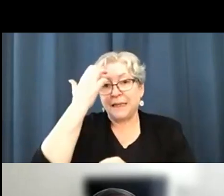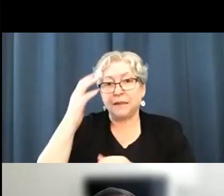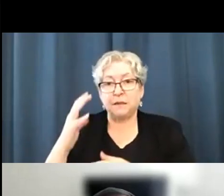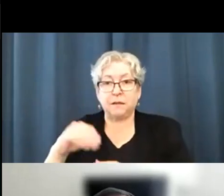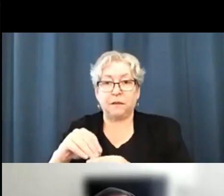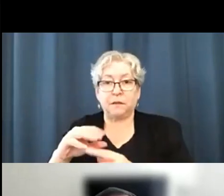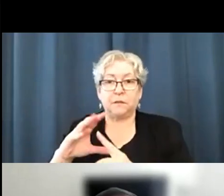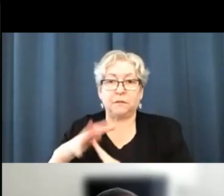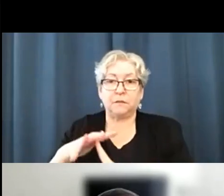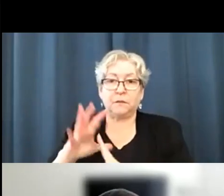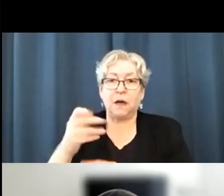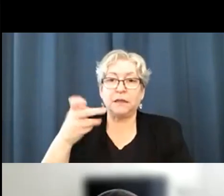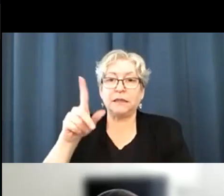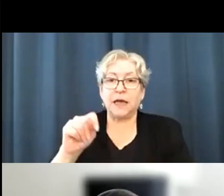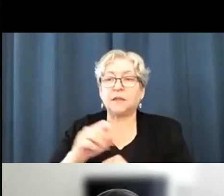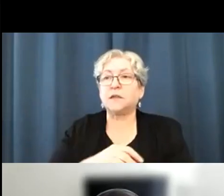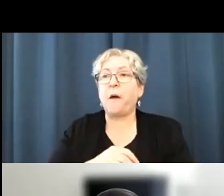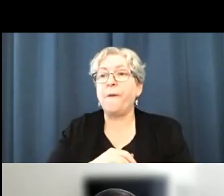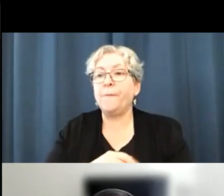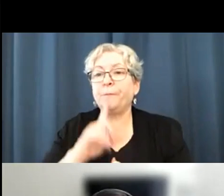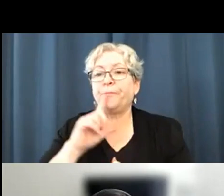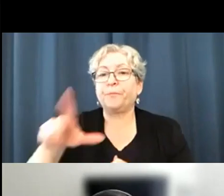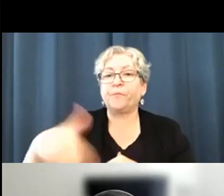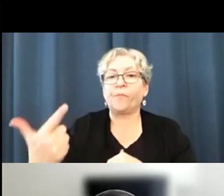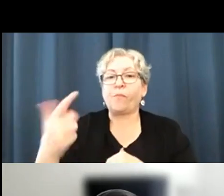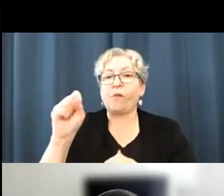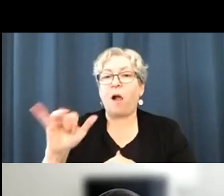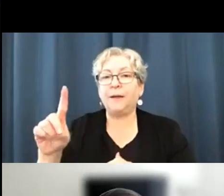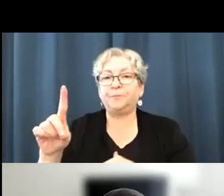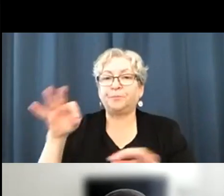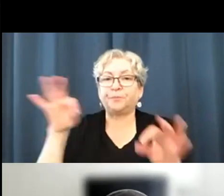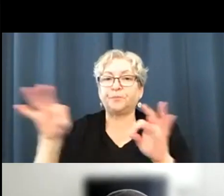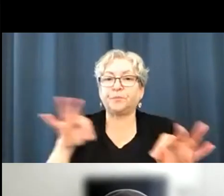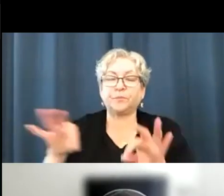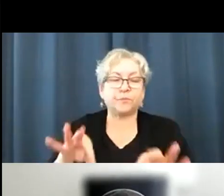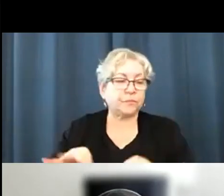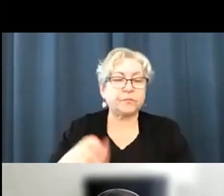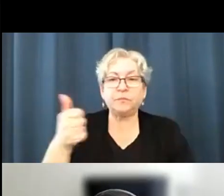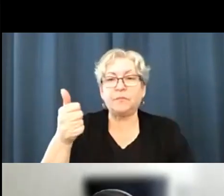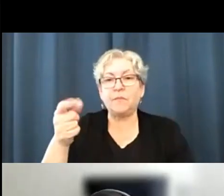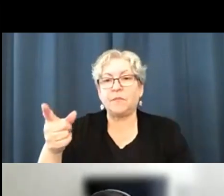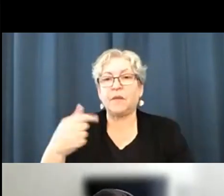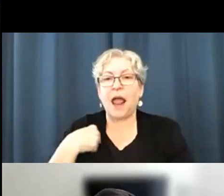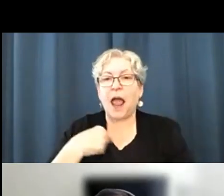So, I'm gonna turn this over to Syed to tell us about screen reader testing. He is our tester.